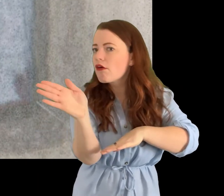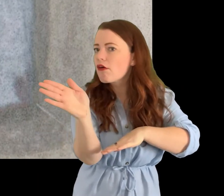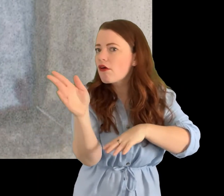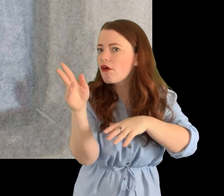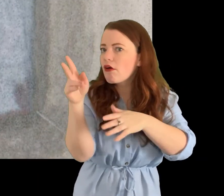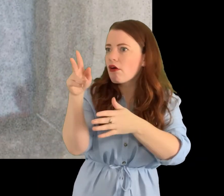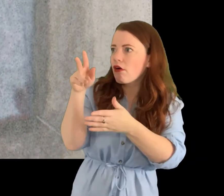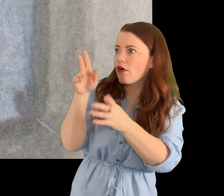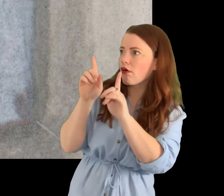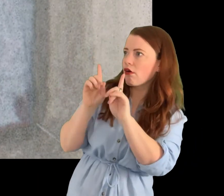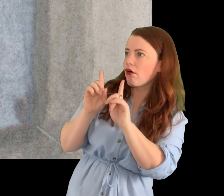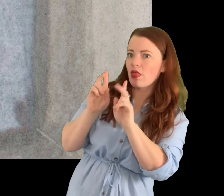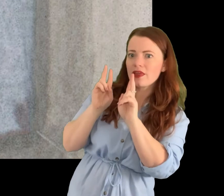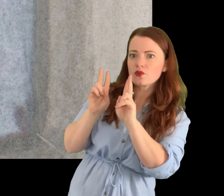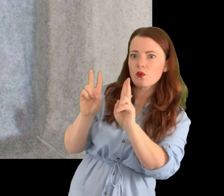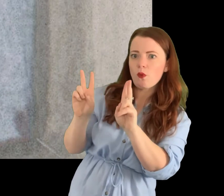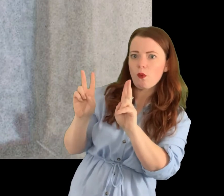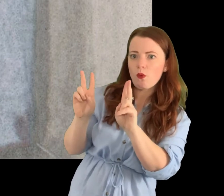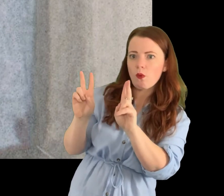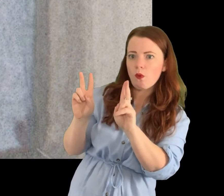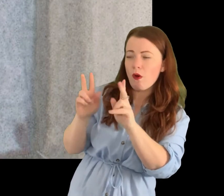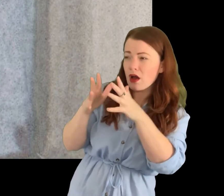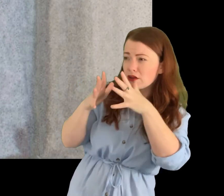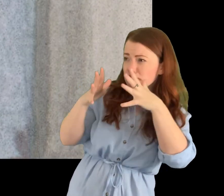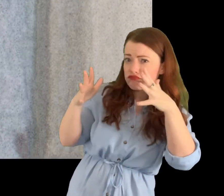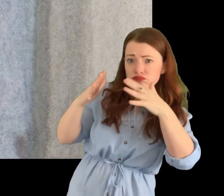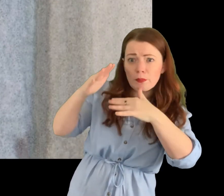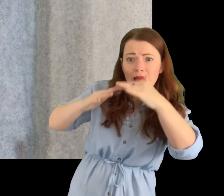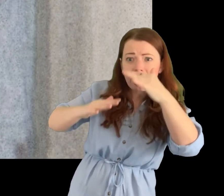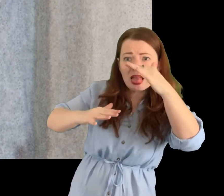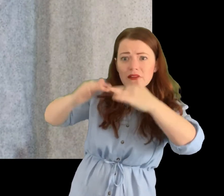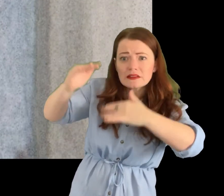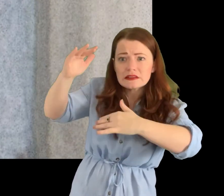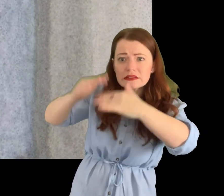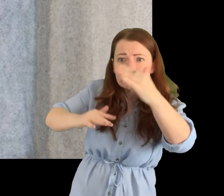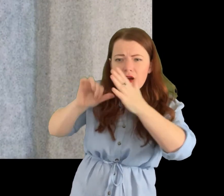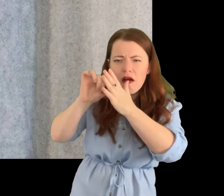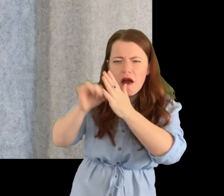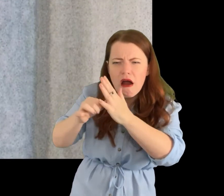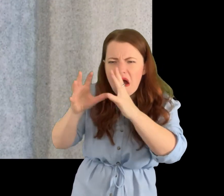Where they stood and saw before them A giant building hard and gleaming